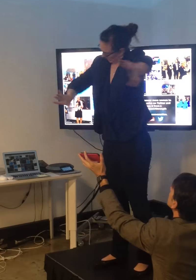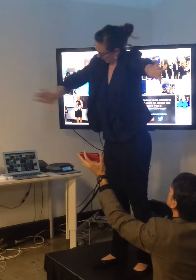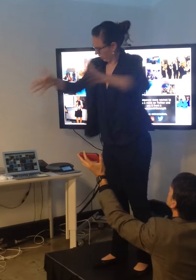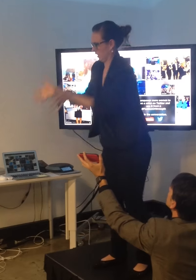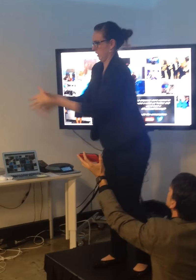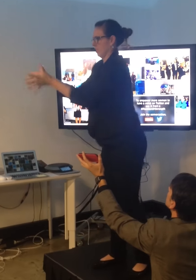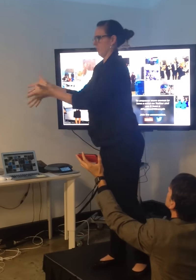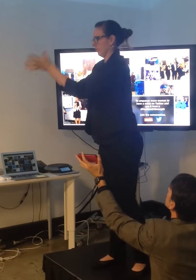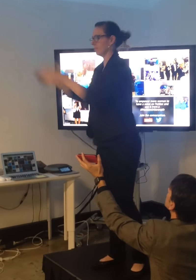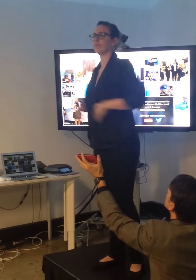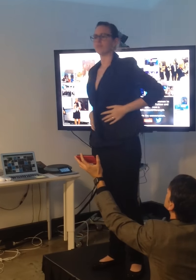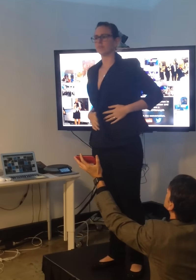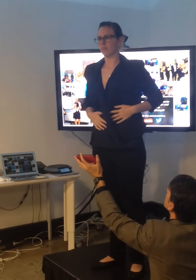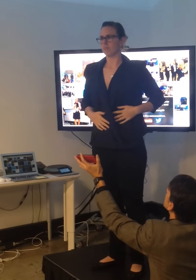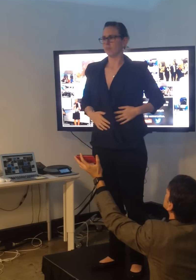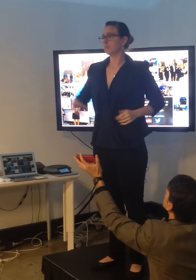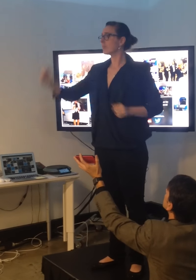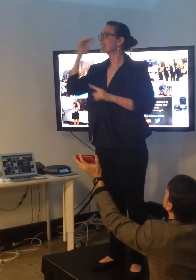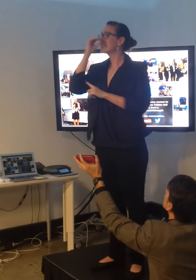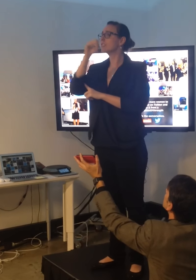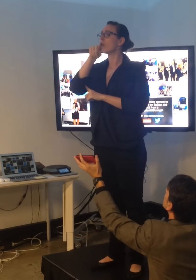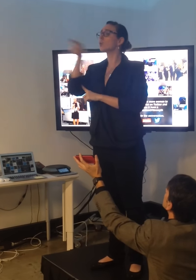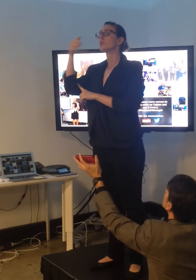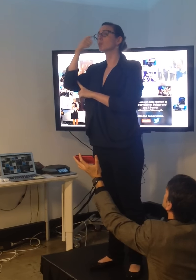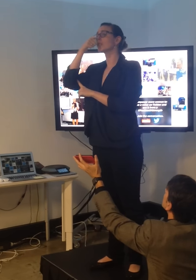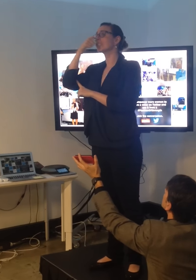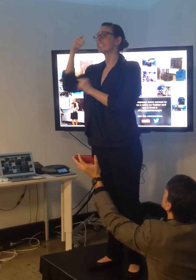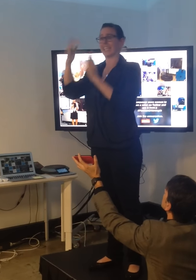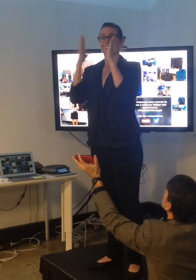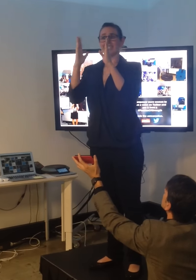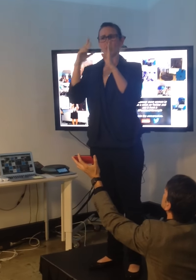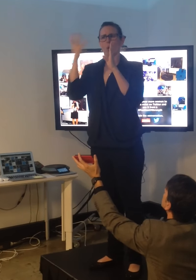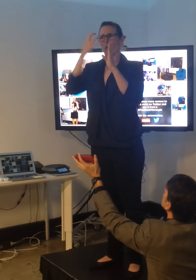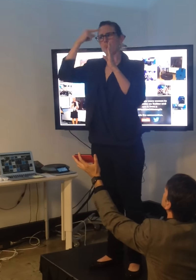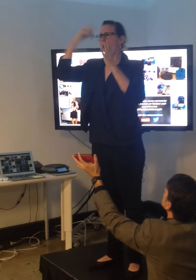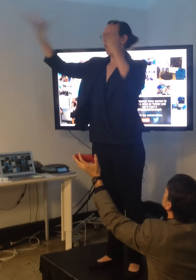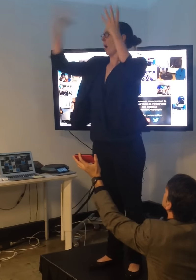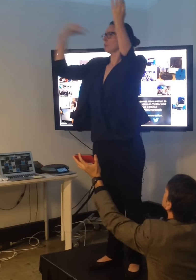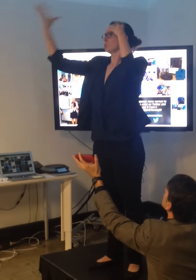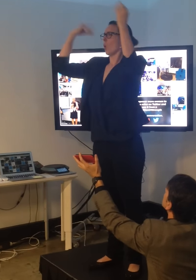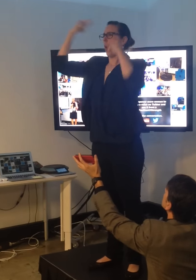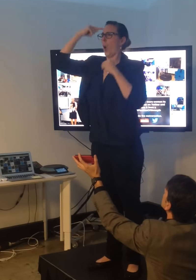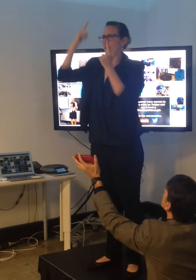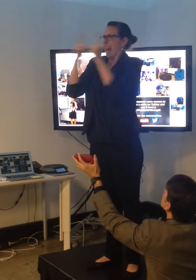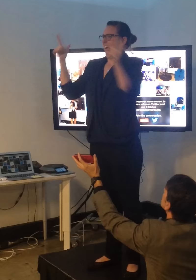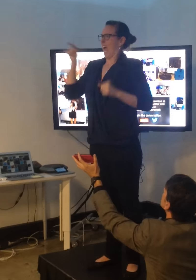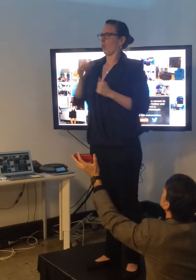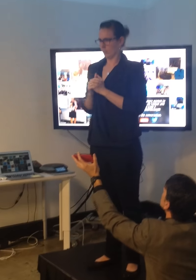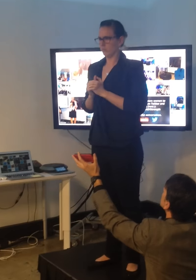"Sign language would be the last resort. "You don't want to do that. Heaven's sake, no." From the age of zero up to six years of age,